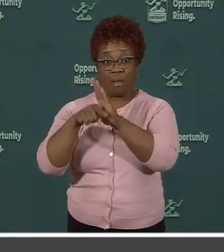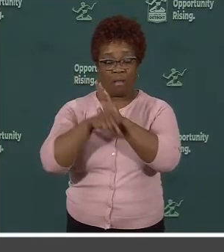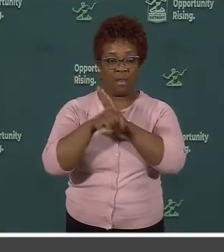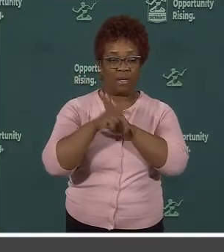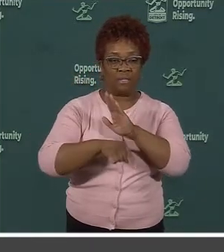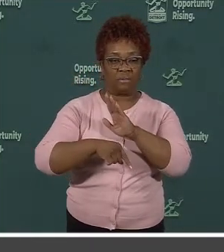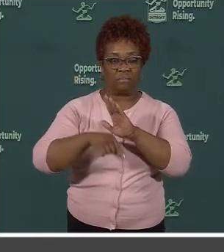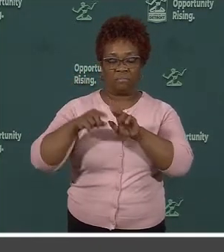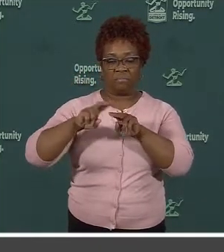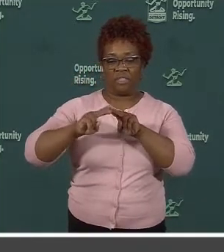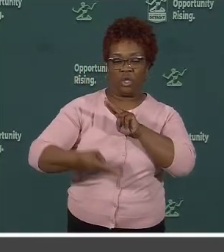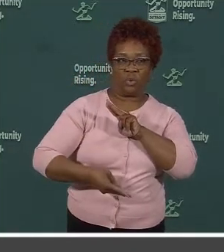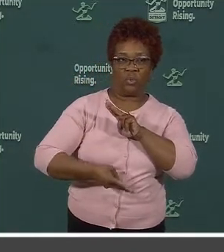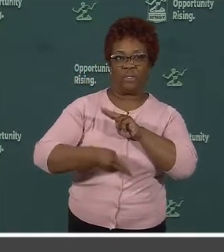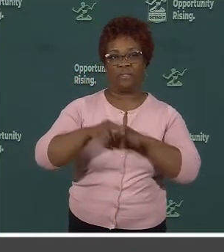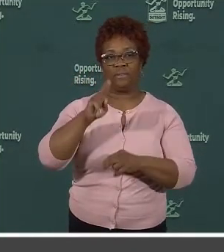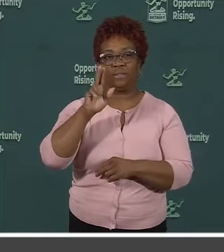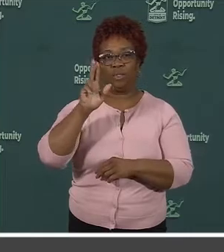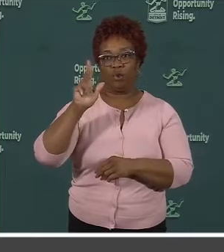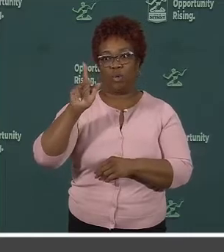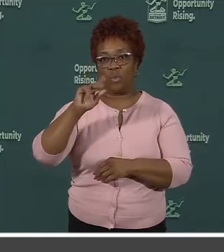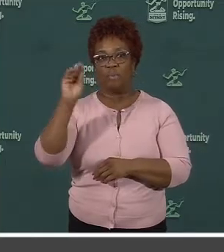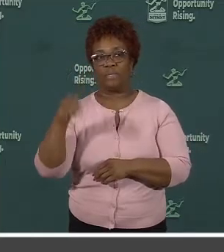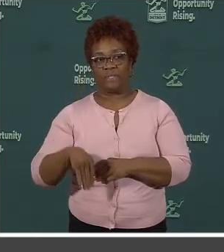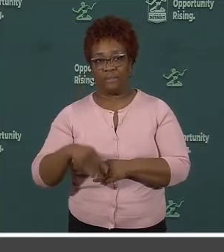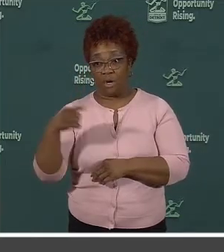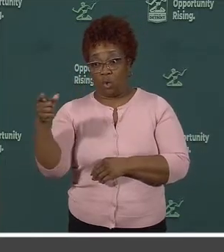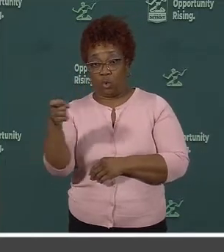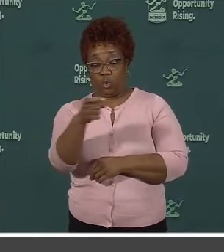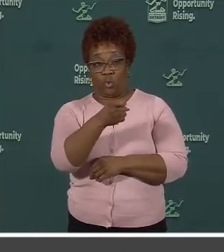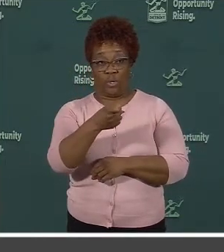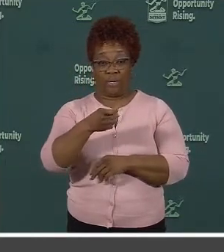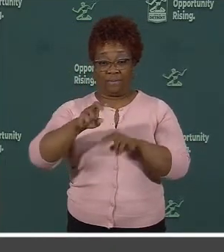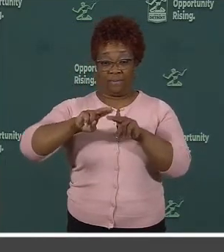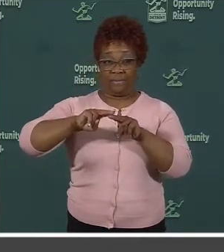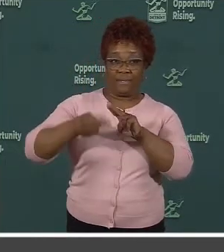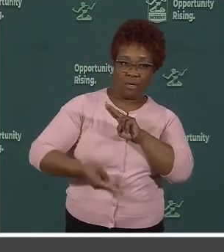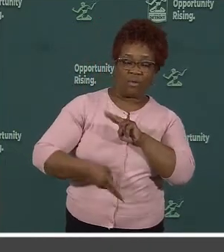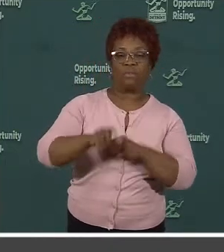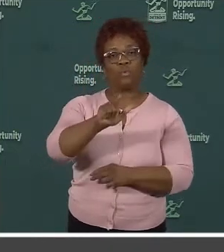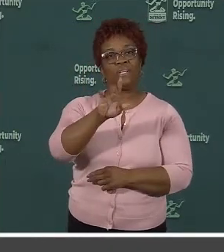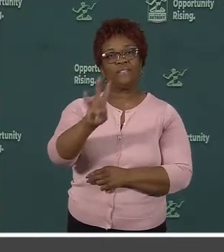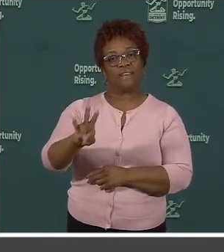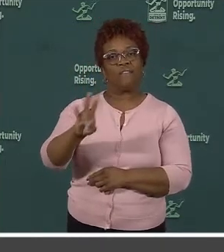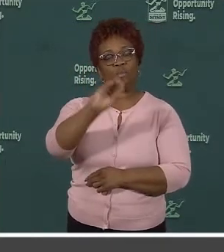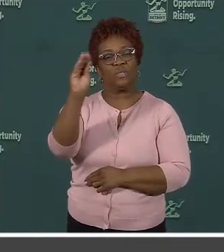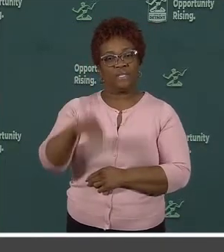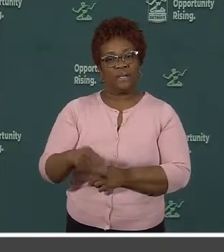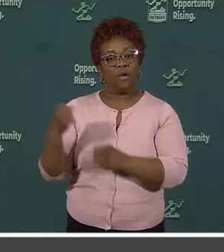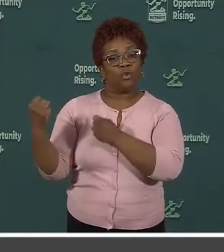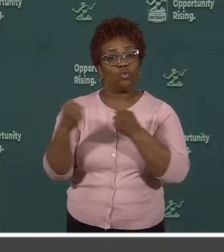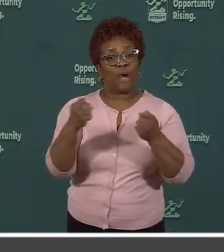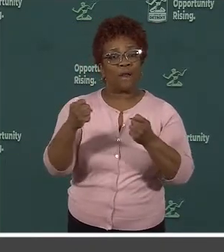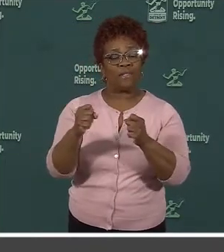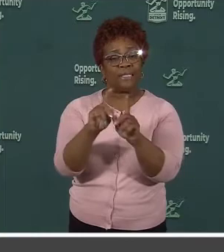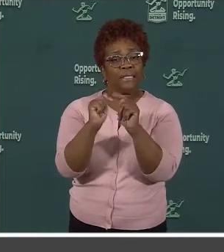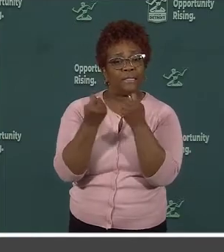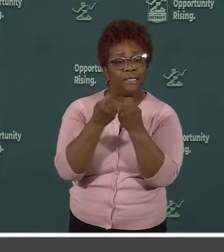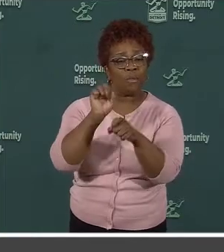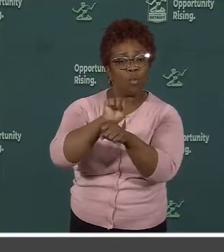SHOOTINGS DROPPED TWENTY SEVEN PERCENT STRATEGY AND TEAMWORK MATTERS LEADERSHIP MATTERS THAT